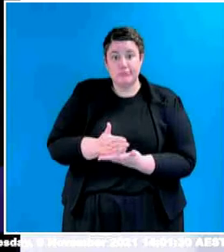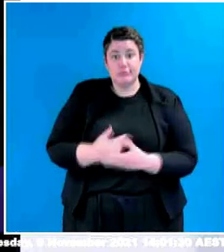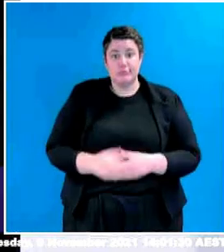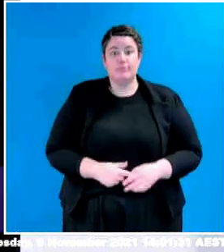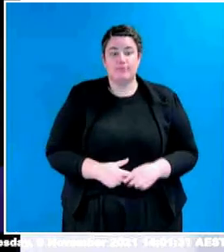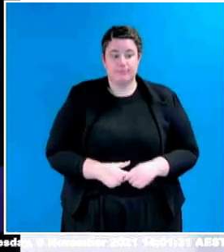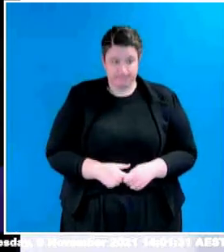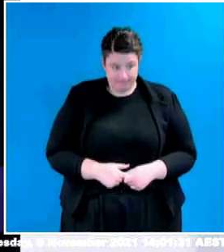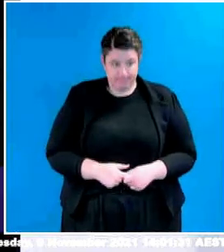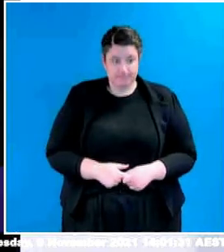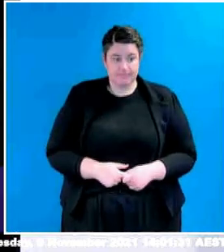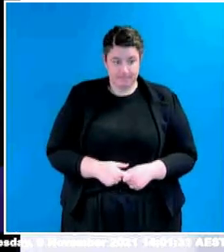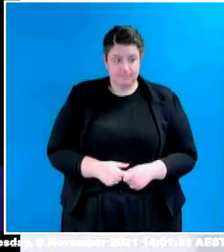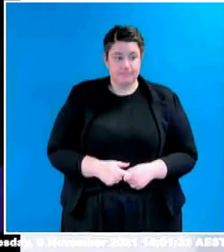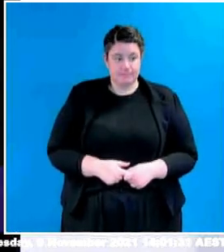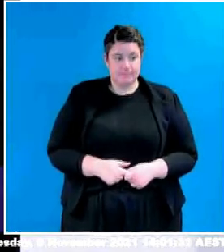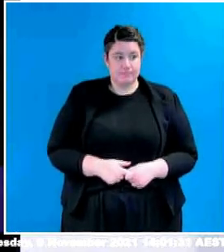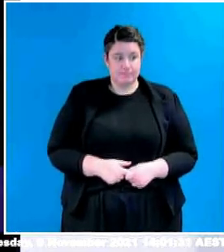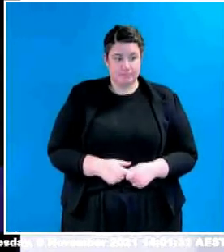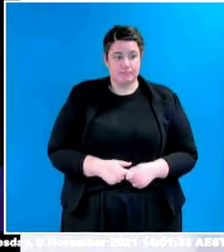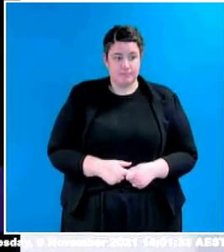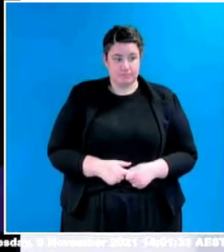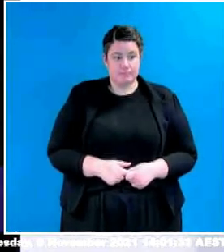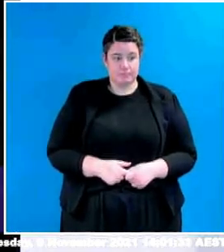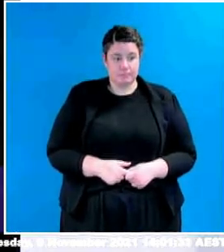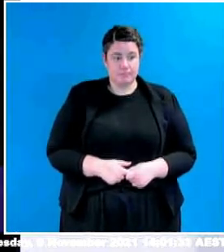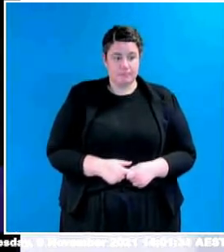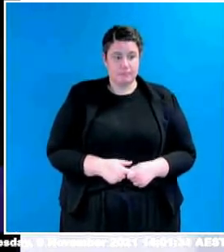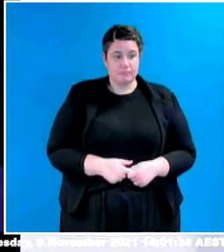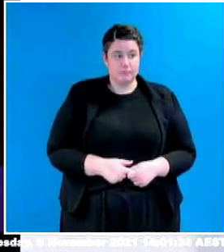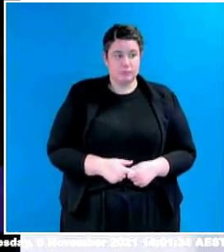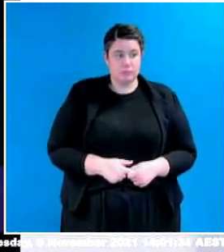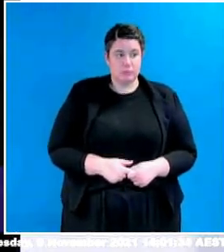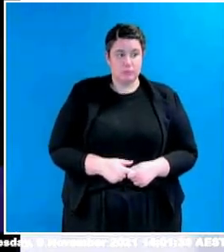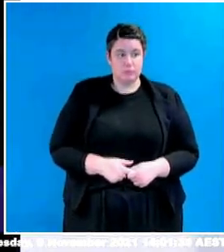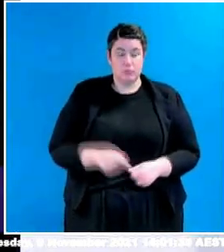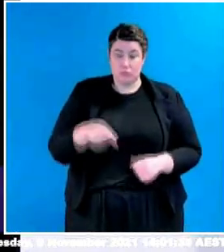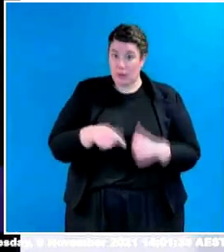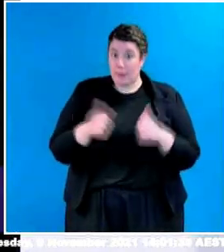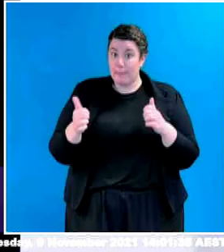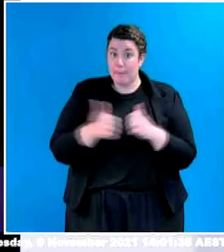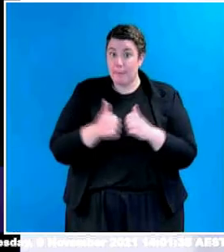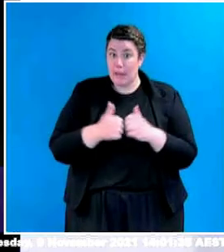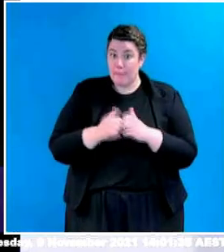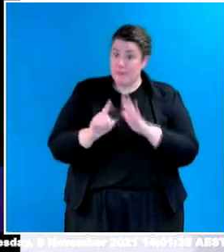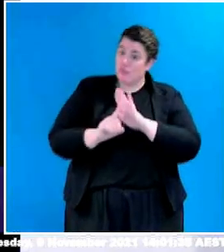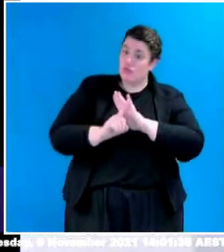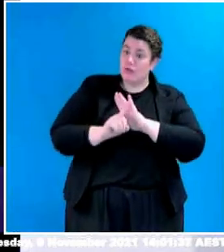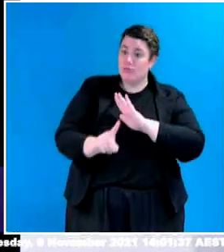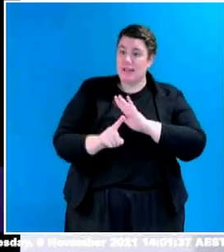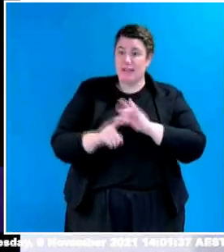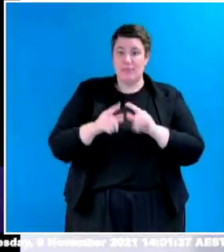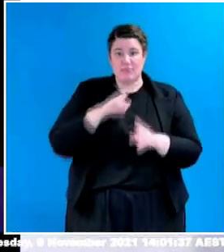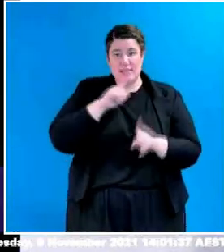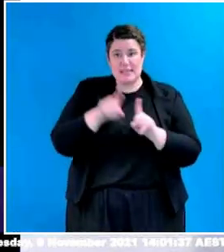Yes. Does the paper represent the views of the Australian Government at